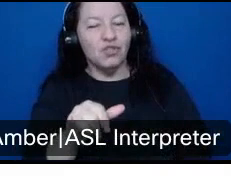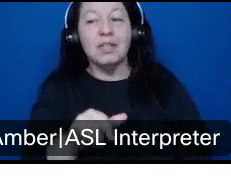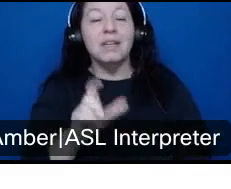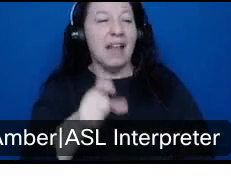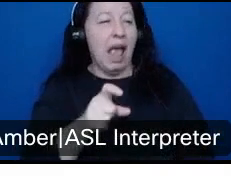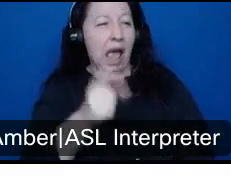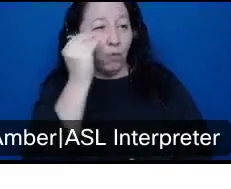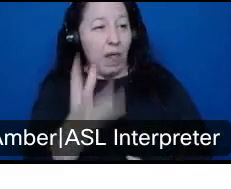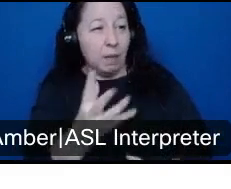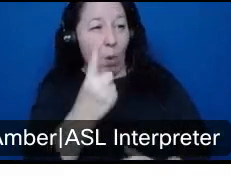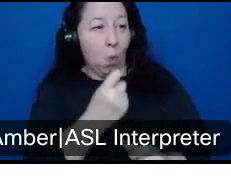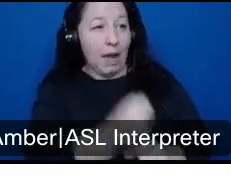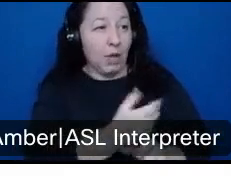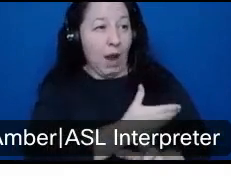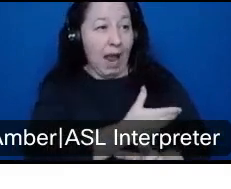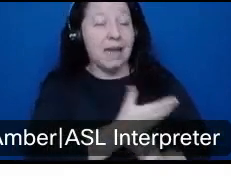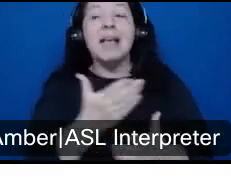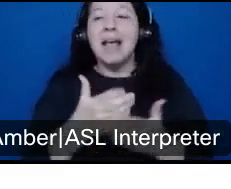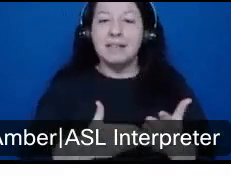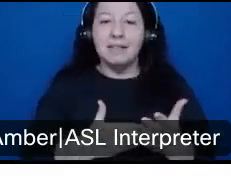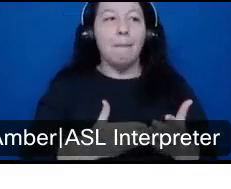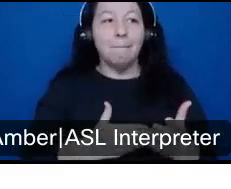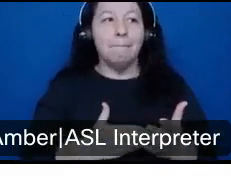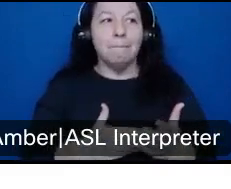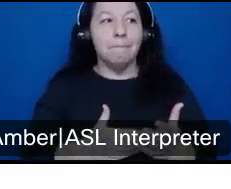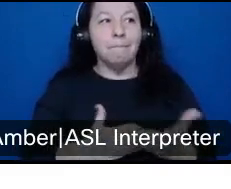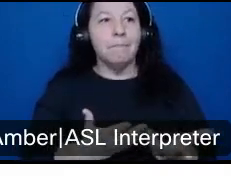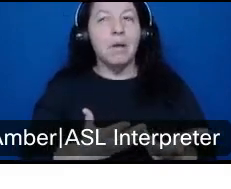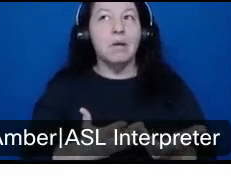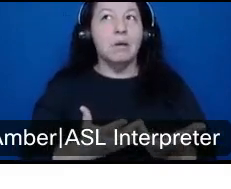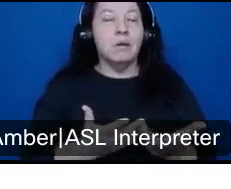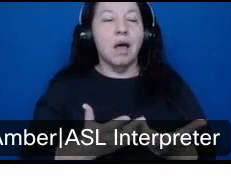Leave leaving us in a position where we could not provide optimal services for our patients. So.